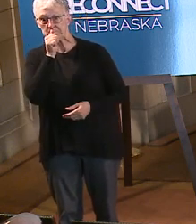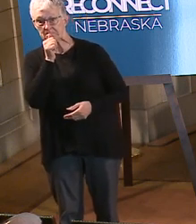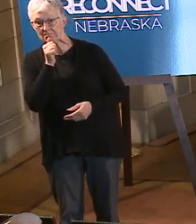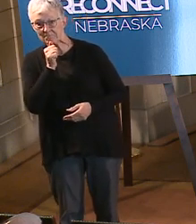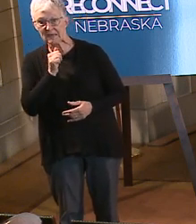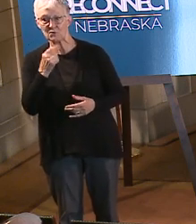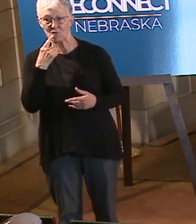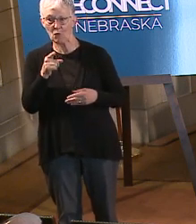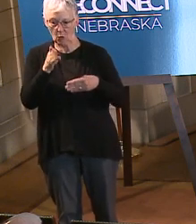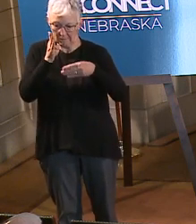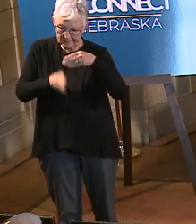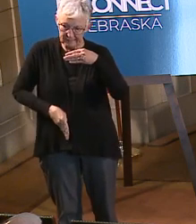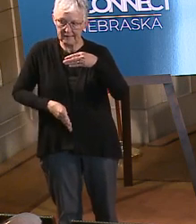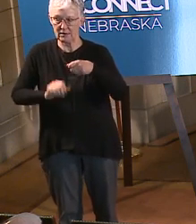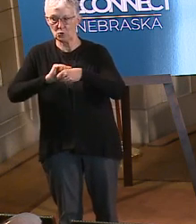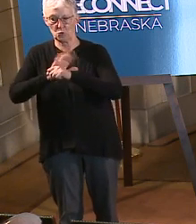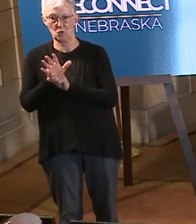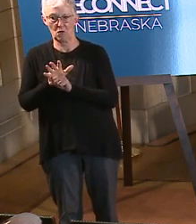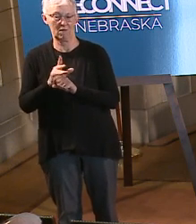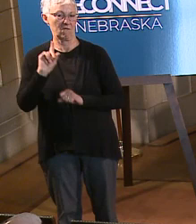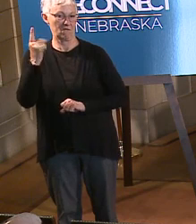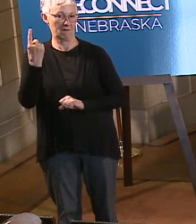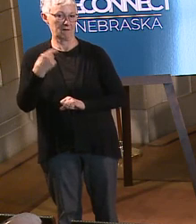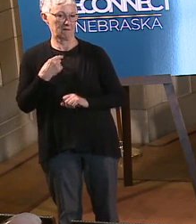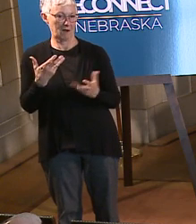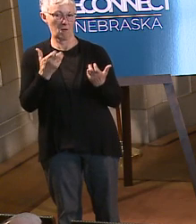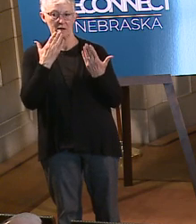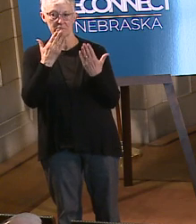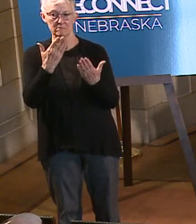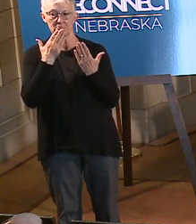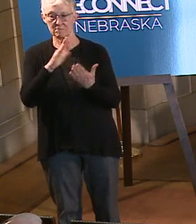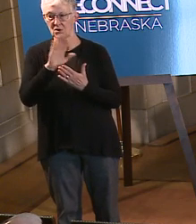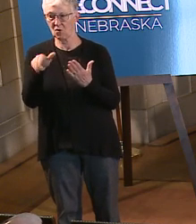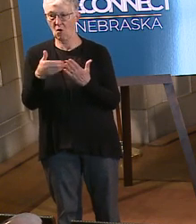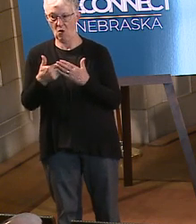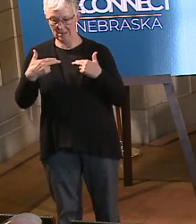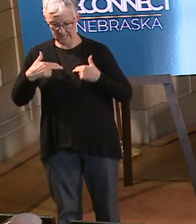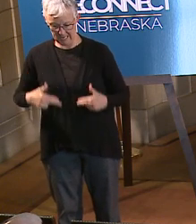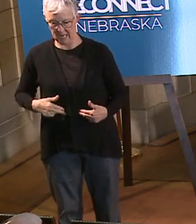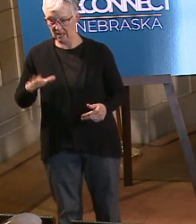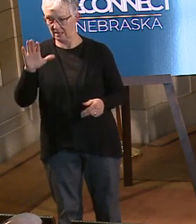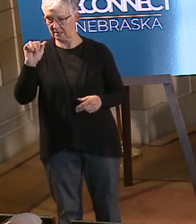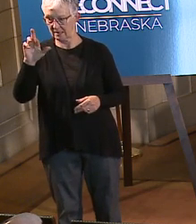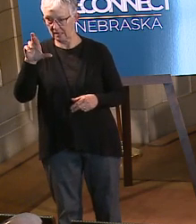SOMETHING WE HAVE BEEN LOOKING FORWARD TO FOR A VERY LONG TIME AND I'M SO THRILLED THAT I CAN